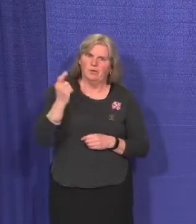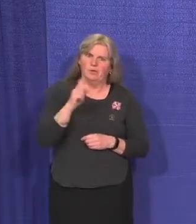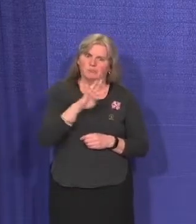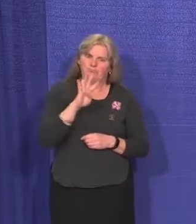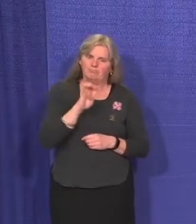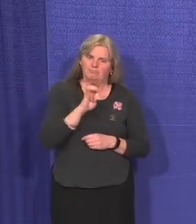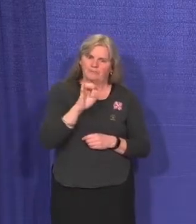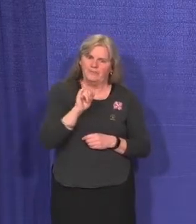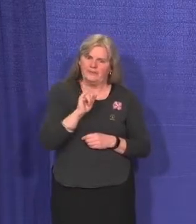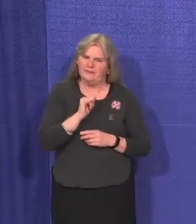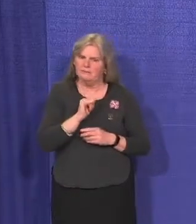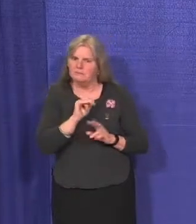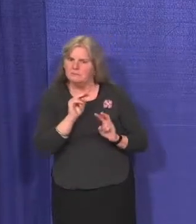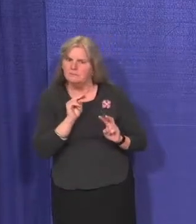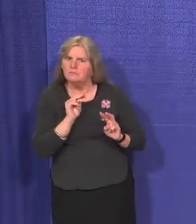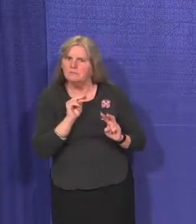vaccinated and someone who